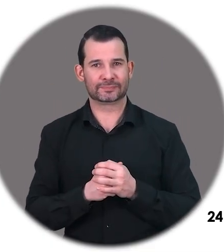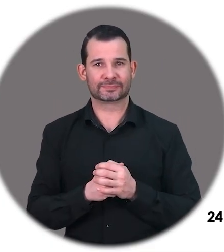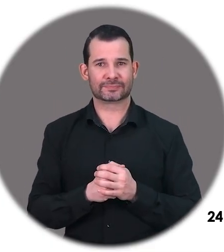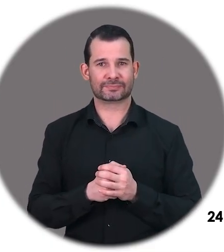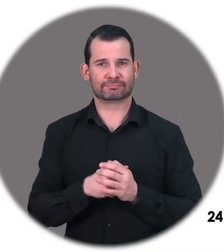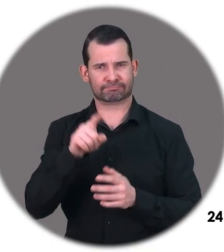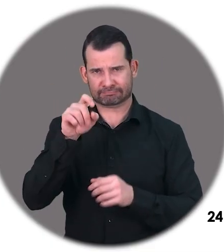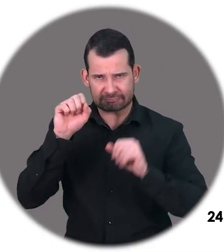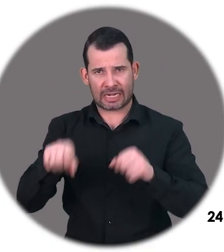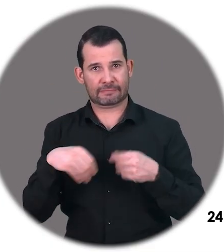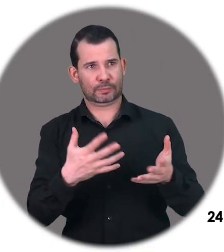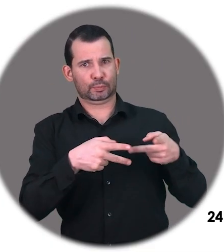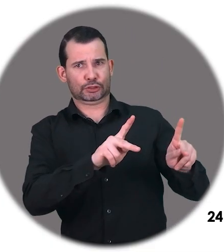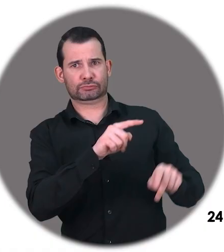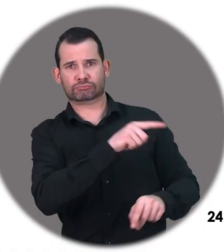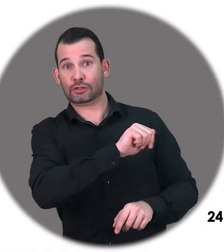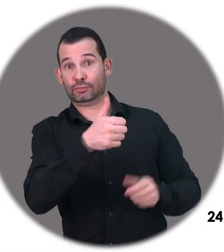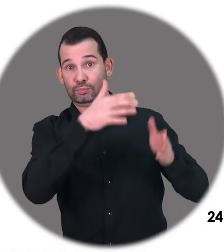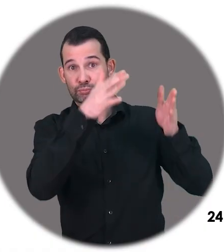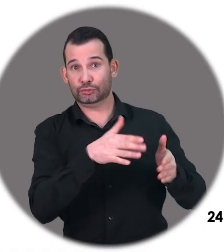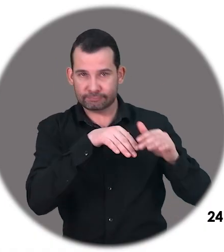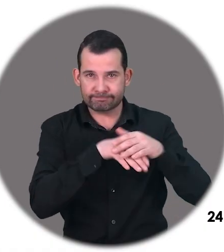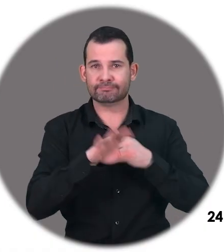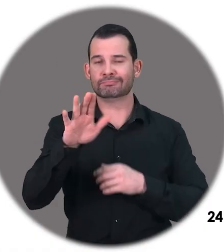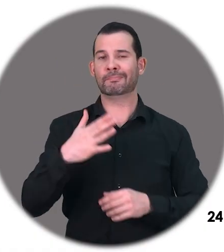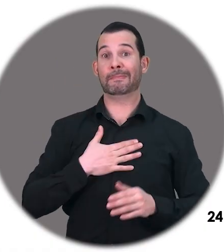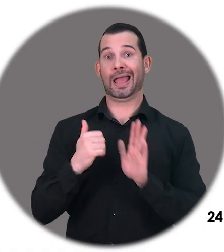You can give permission to another person in your My Account,